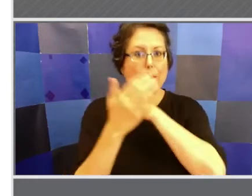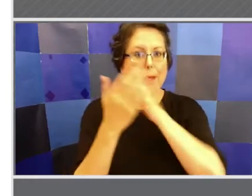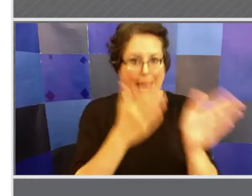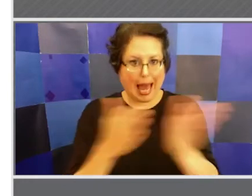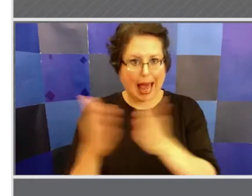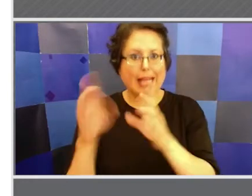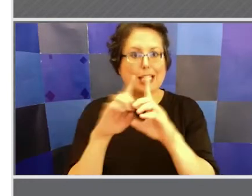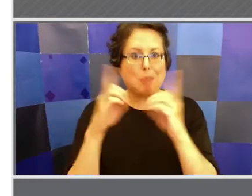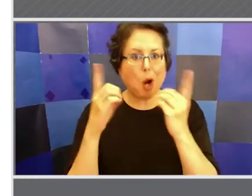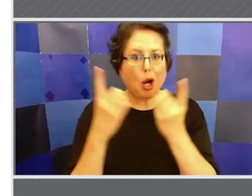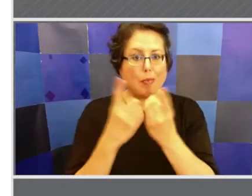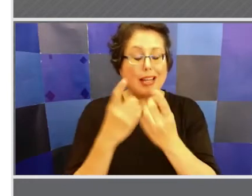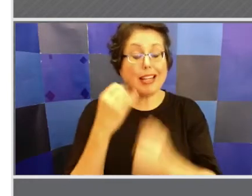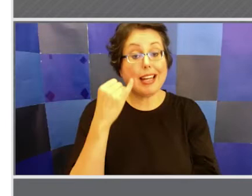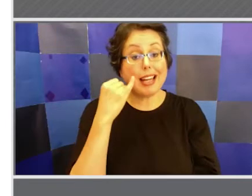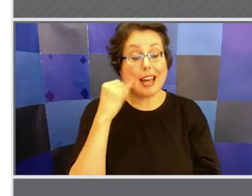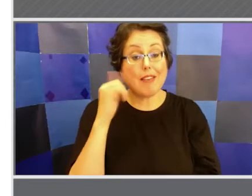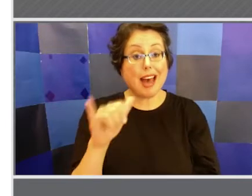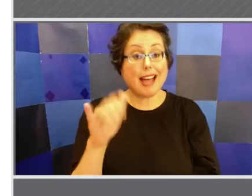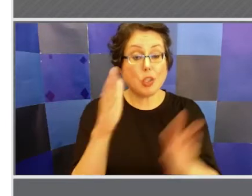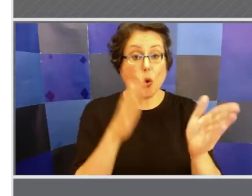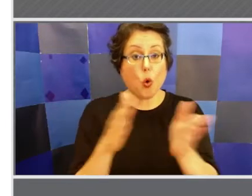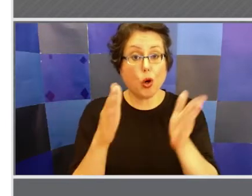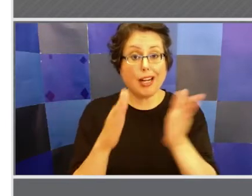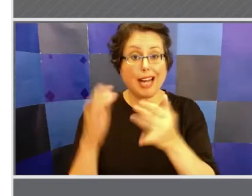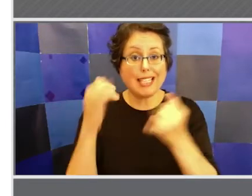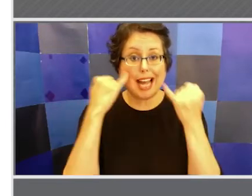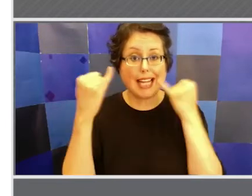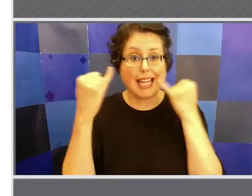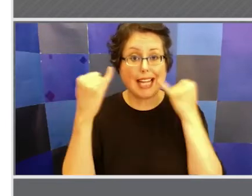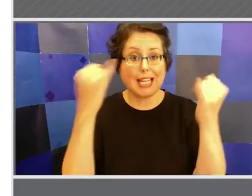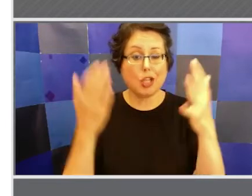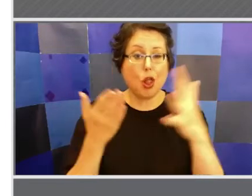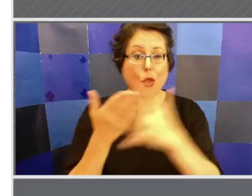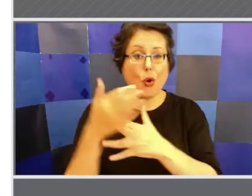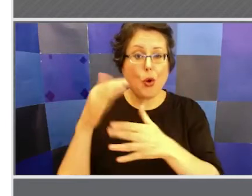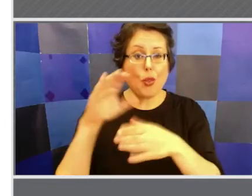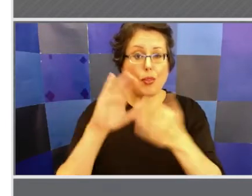know, whether that's organizing ideas through the city's task City County Task